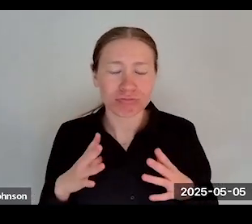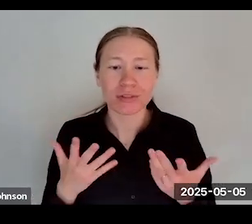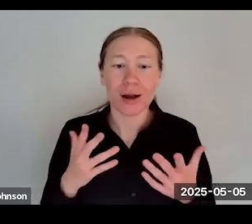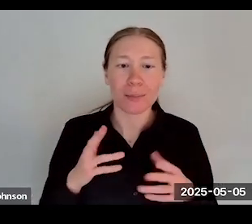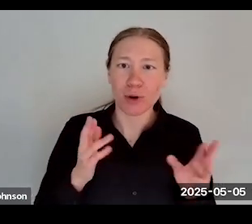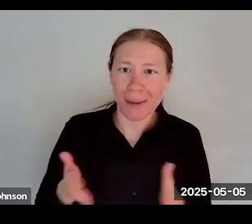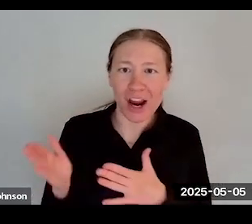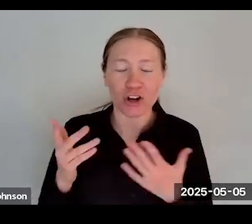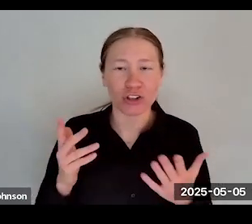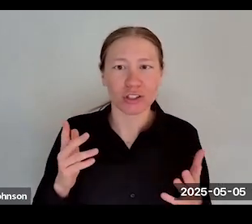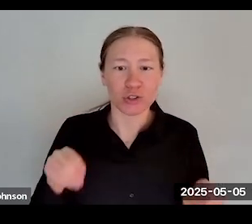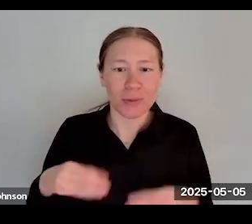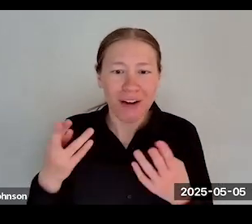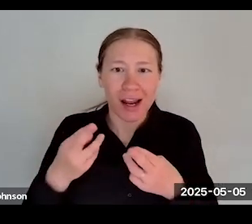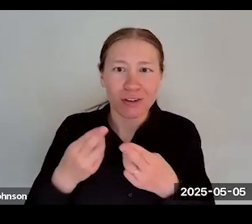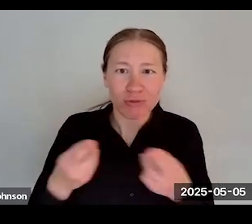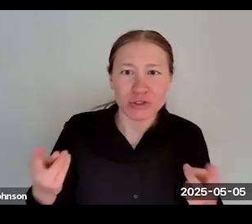or a referral to the disability equity office.